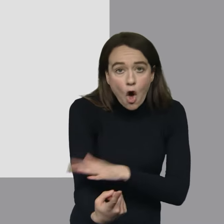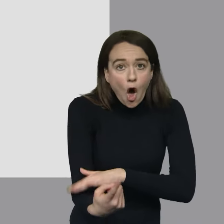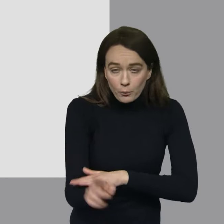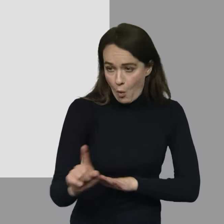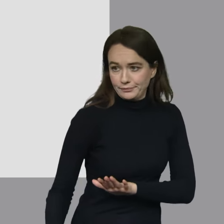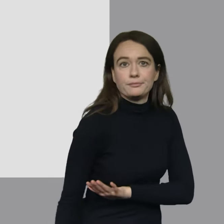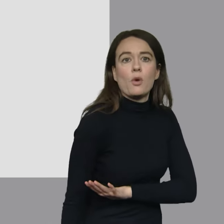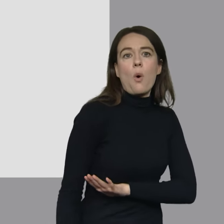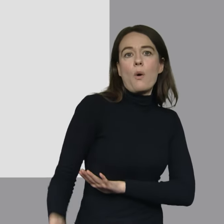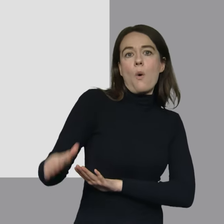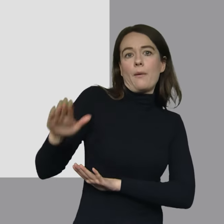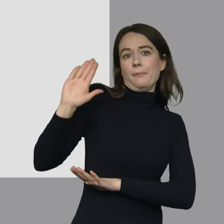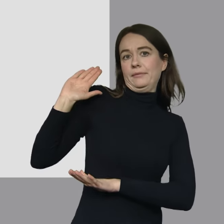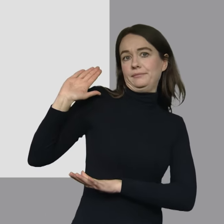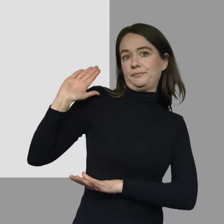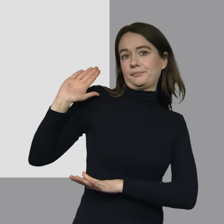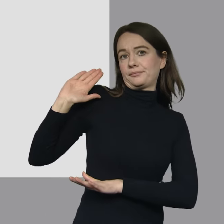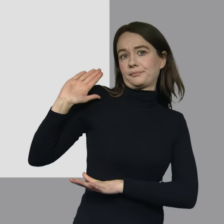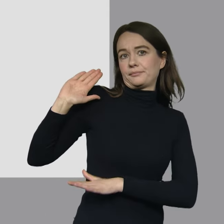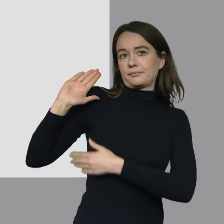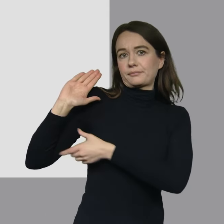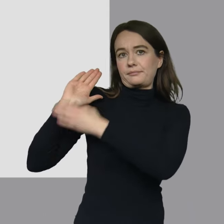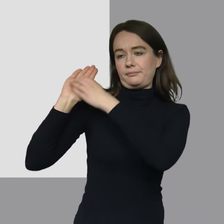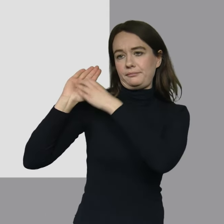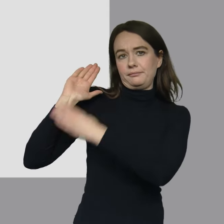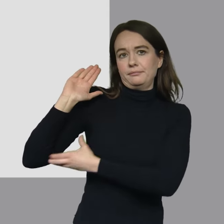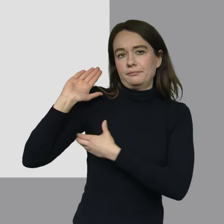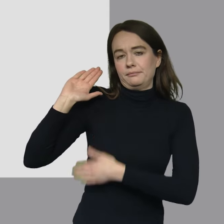so it's at a right angle and their palm is facing upwards.